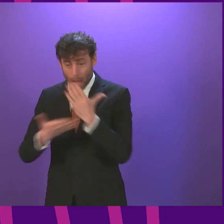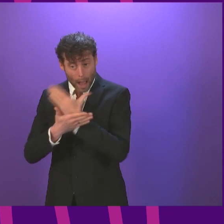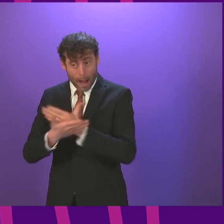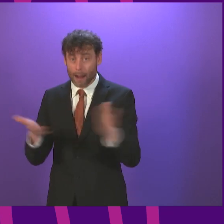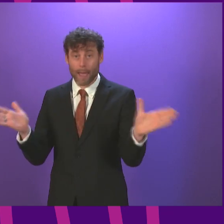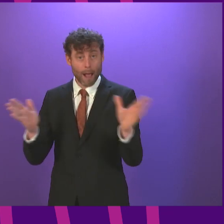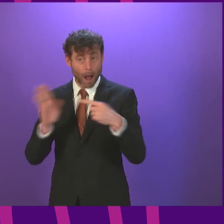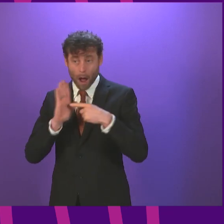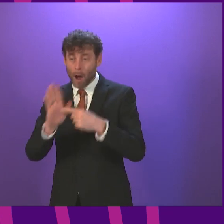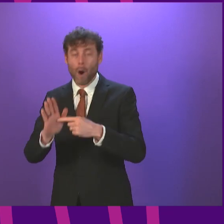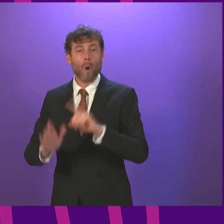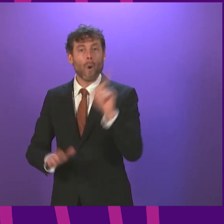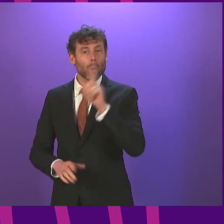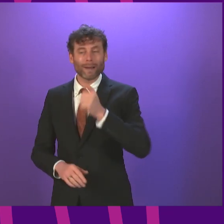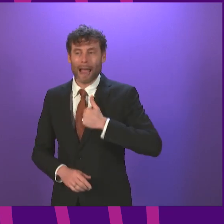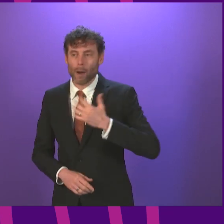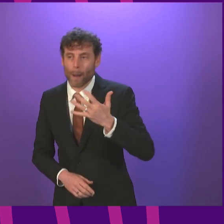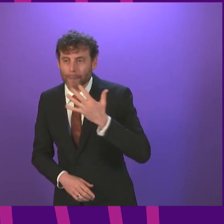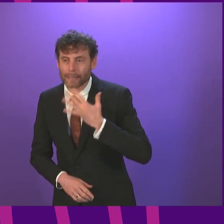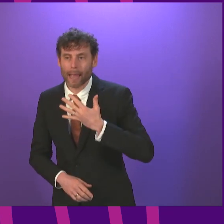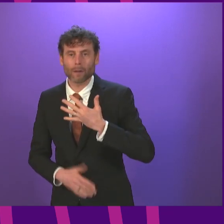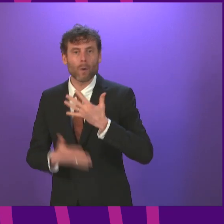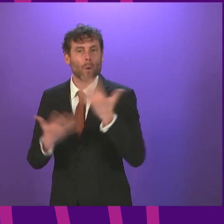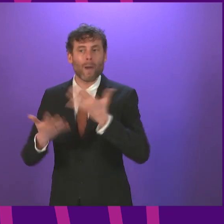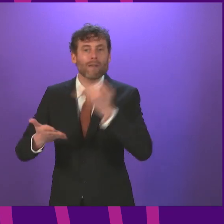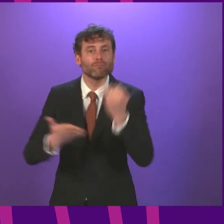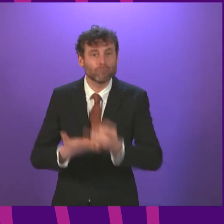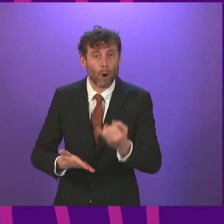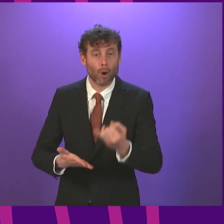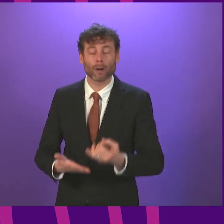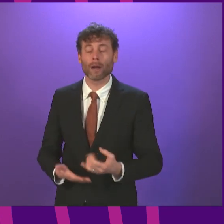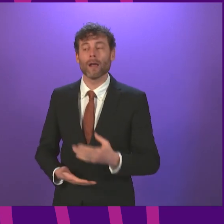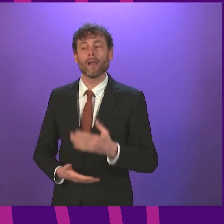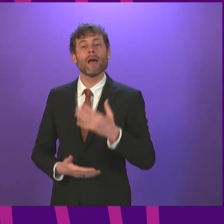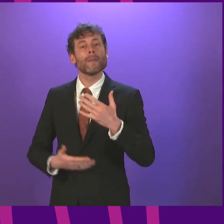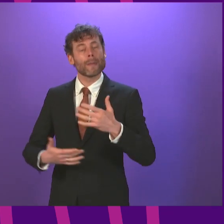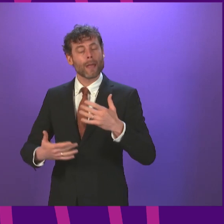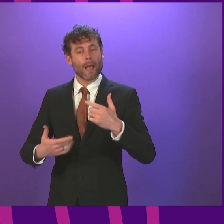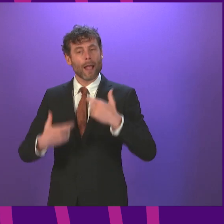what went wrong and the opinions of senior counsel at different stages of the judicial